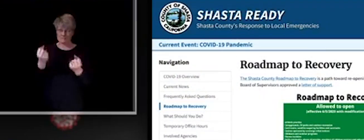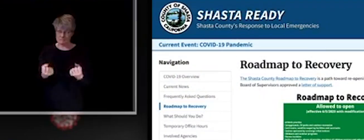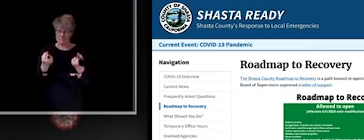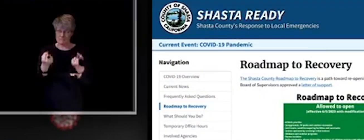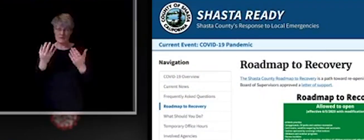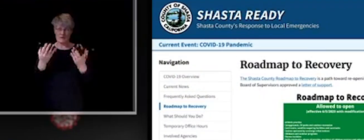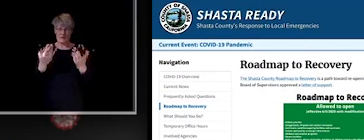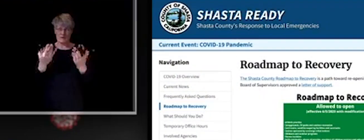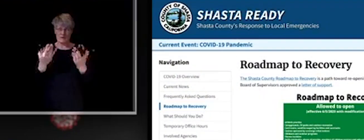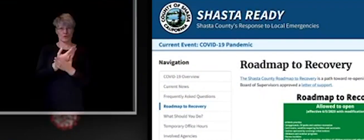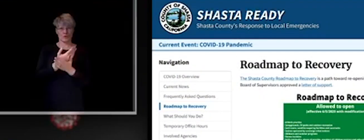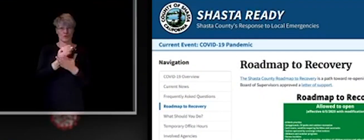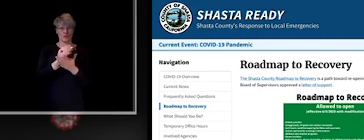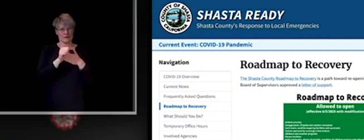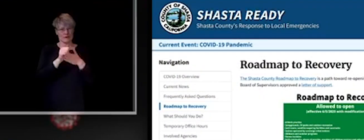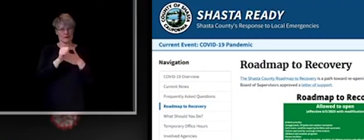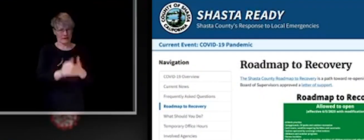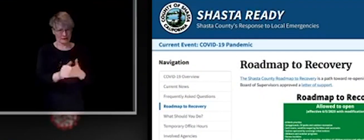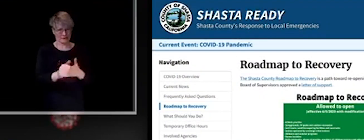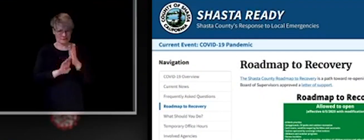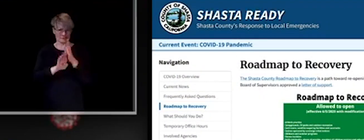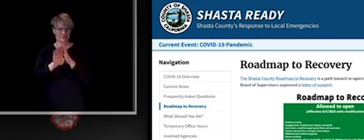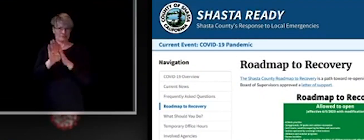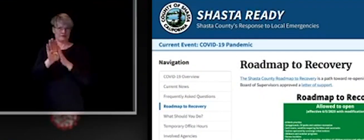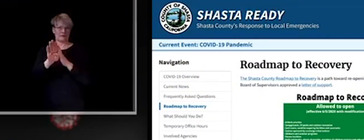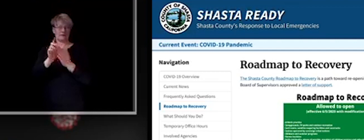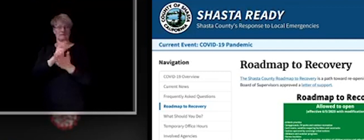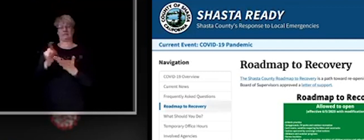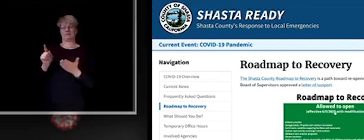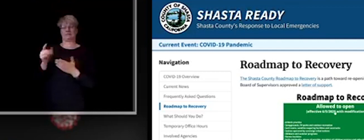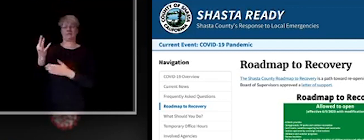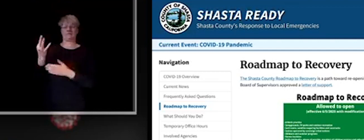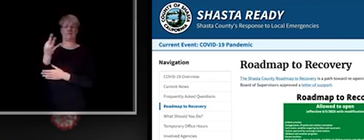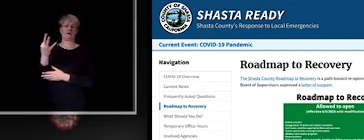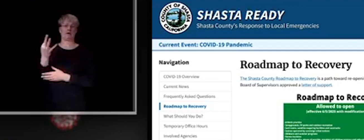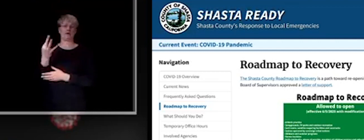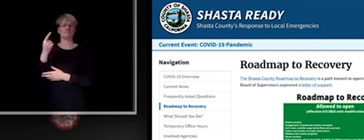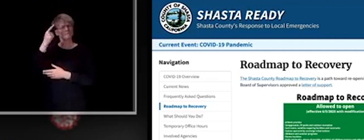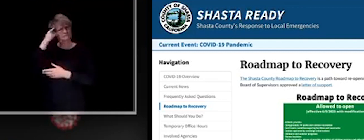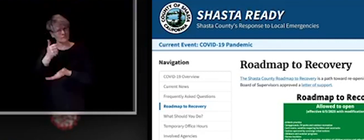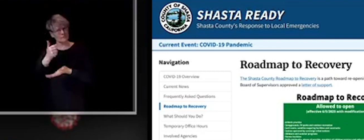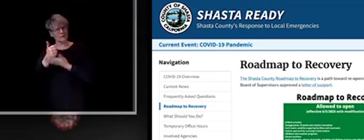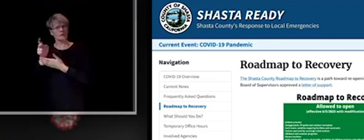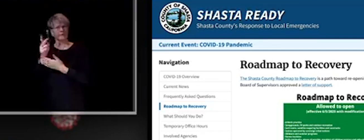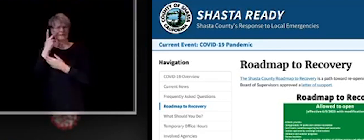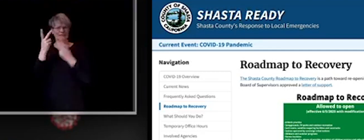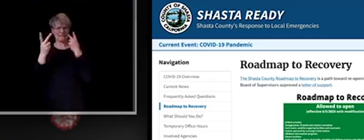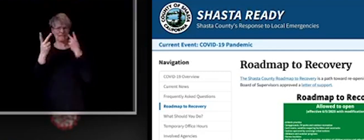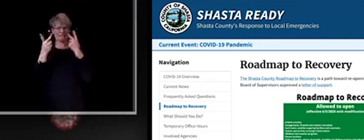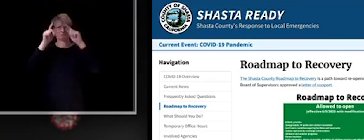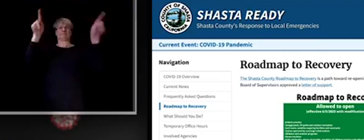We thought it would be helpful to actually visualize that. There were a handful of guidances